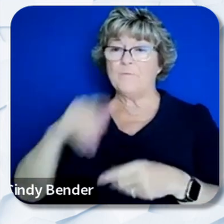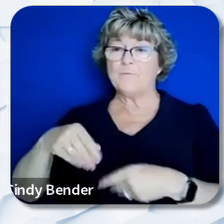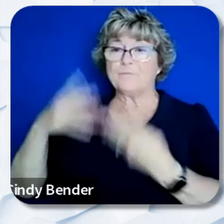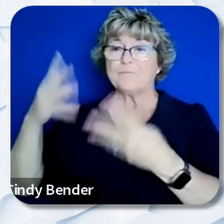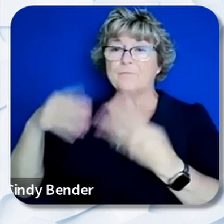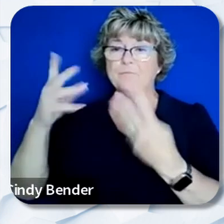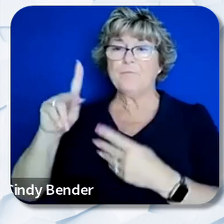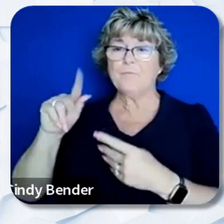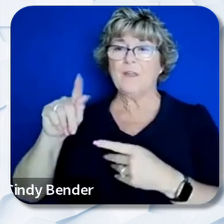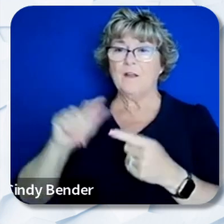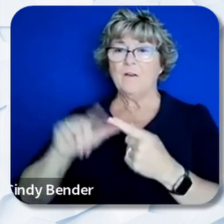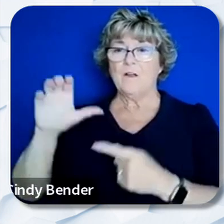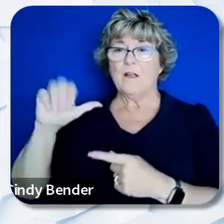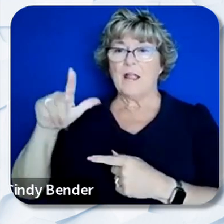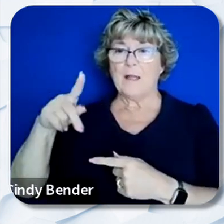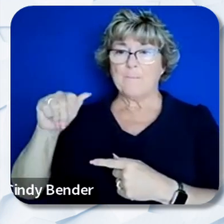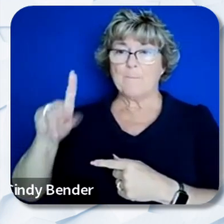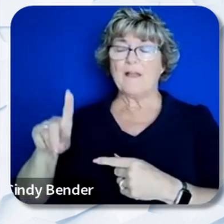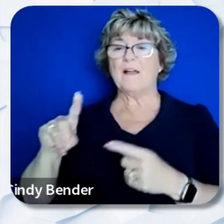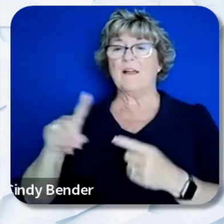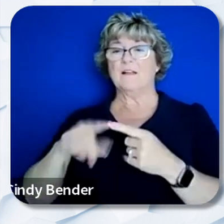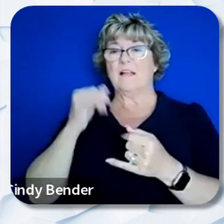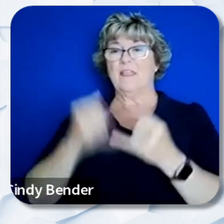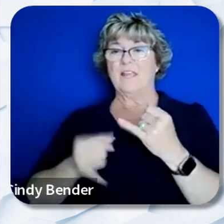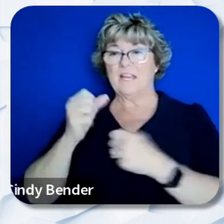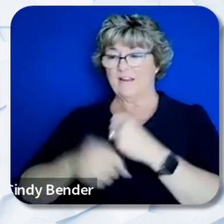to CALPADS through end of year. We're going to be reviewing that data, and that's when